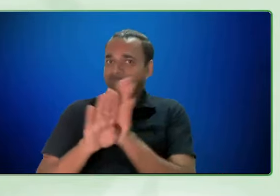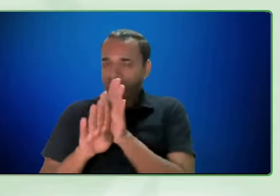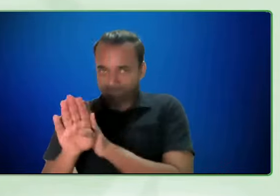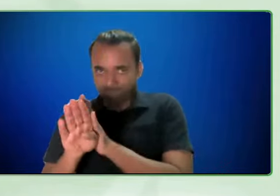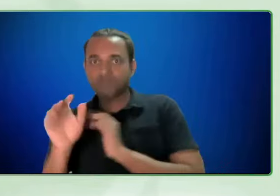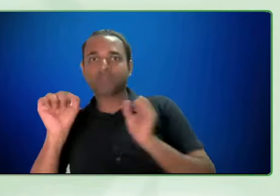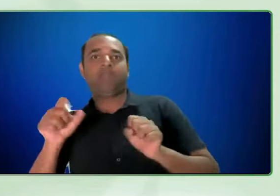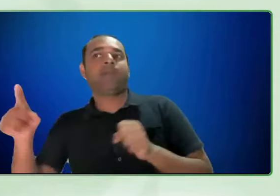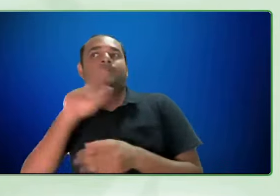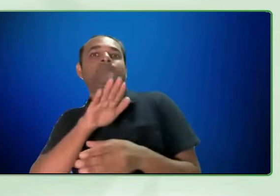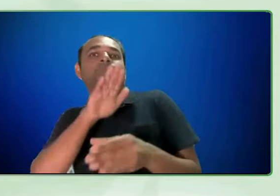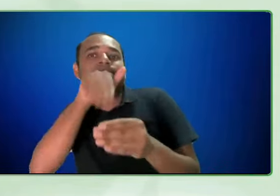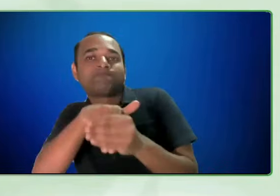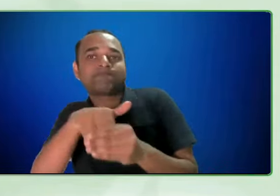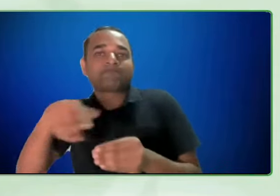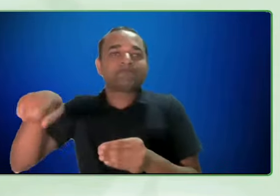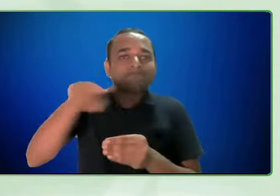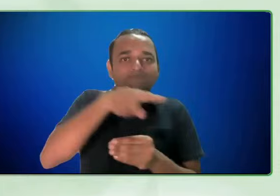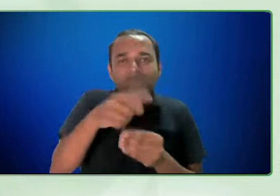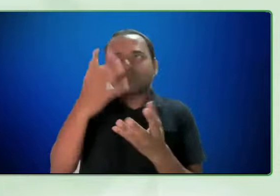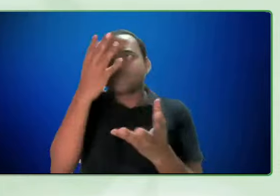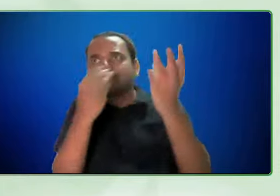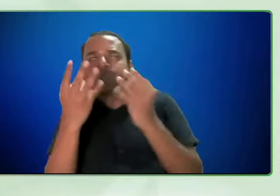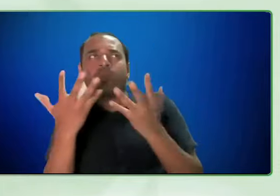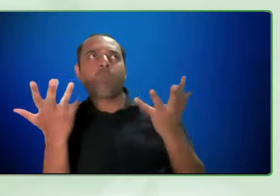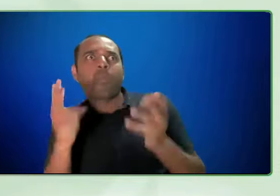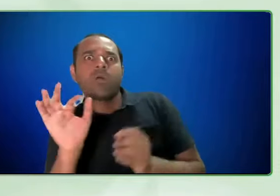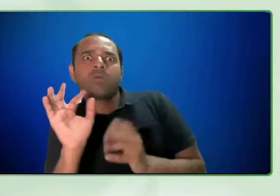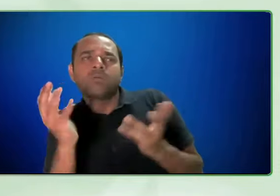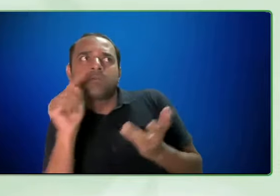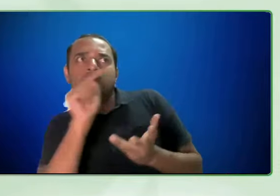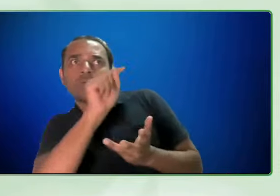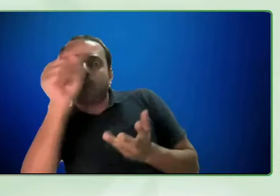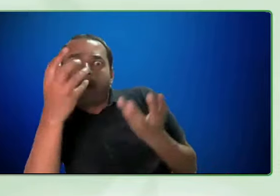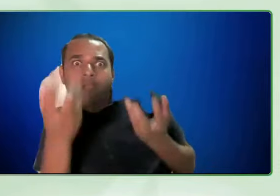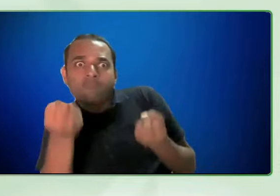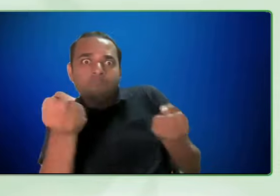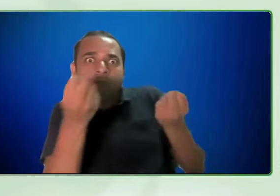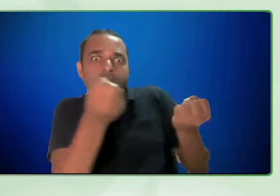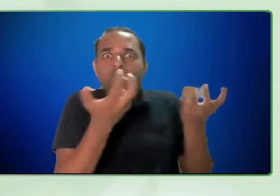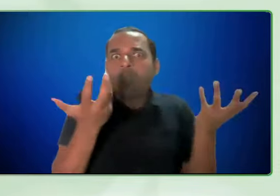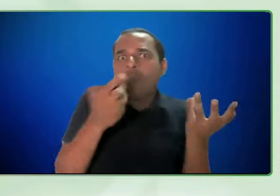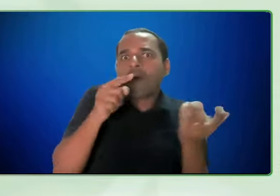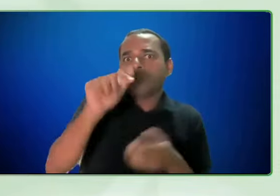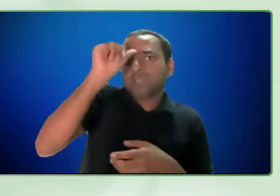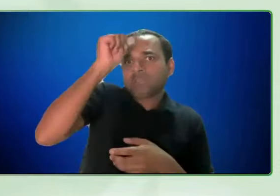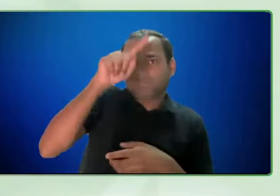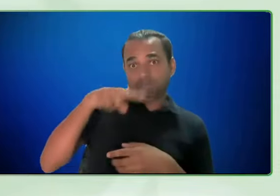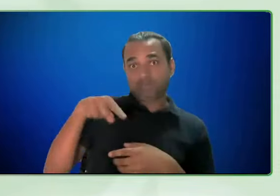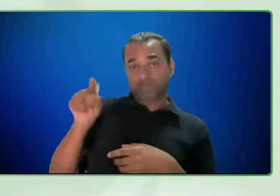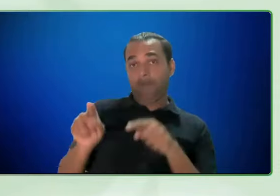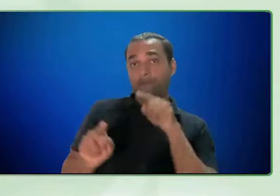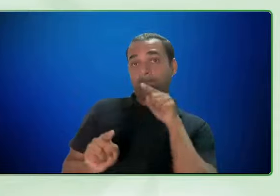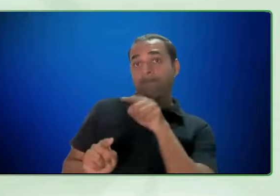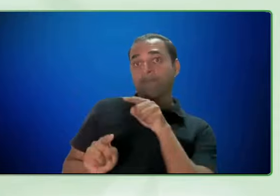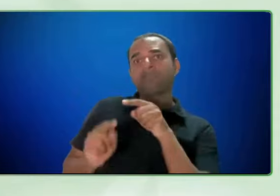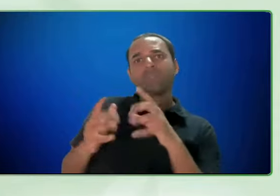or early October, the conference happening in Delhi, the topic would be inclusive education.